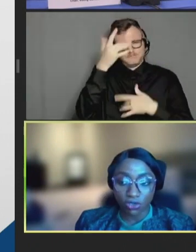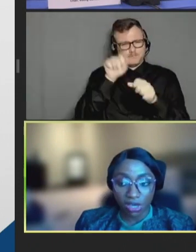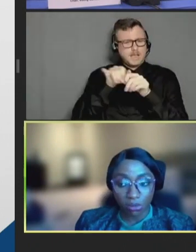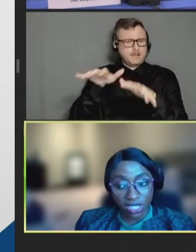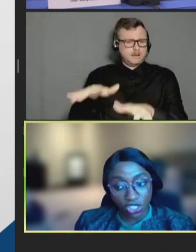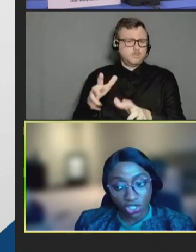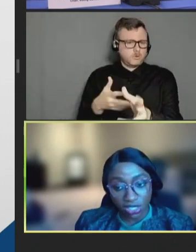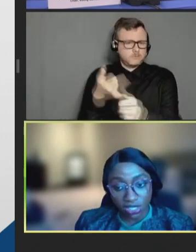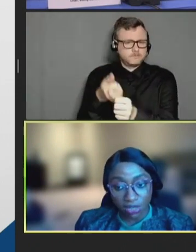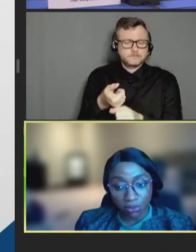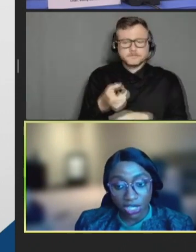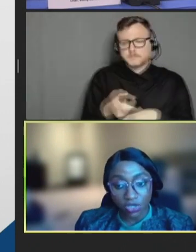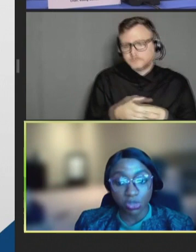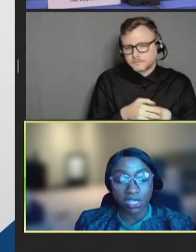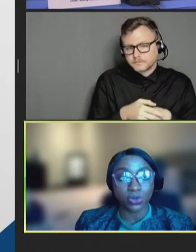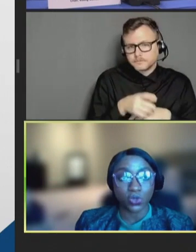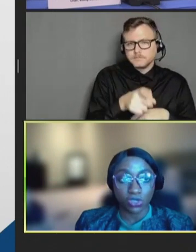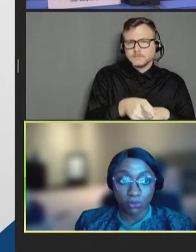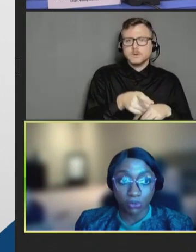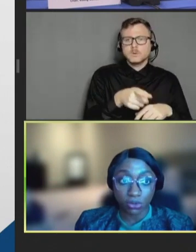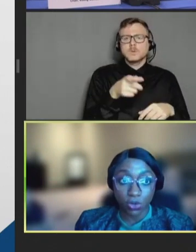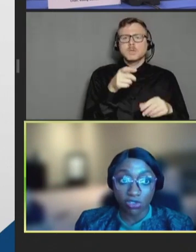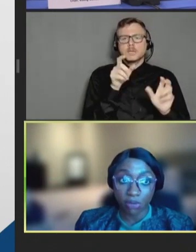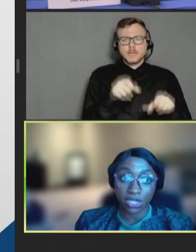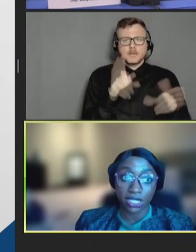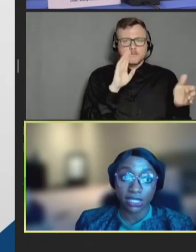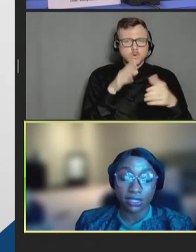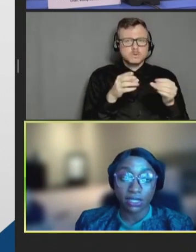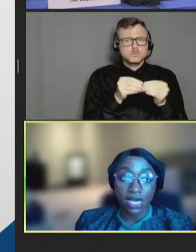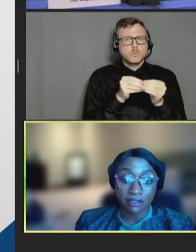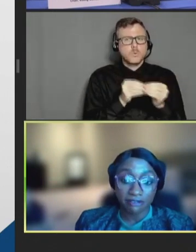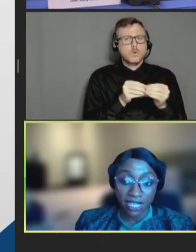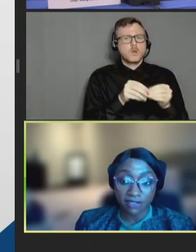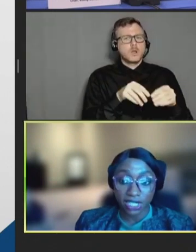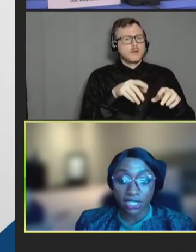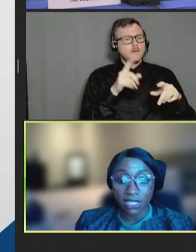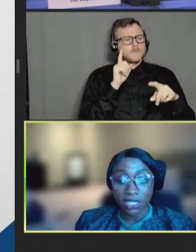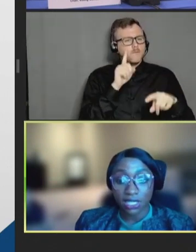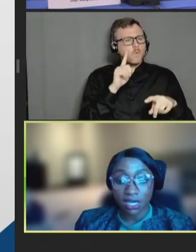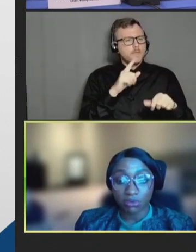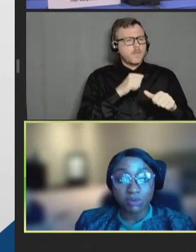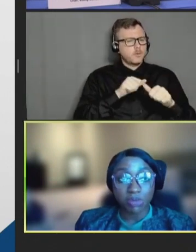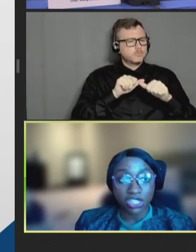of the immunization systems and to be able to respond more rapidly and effectively despite